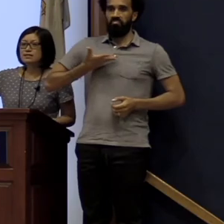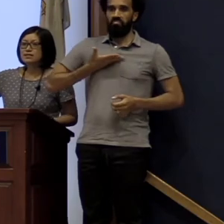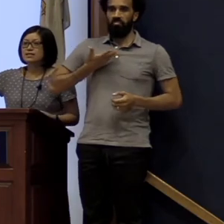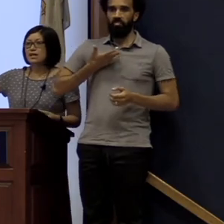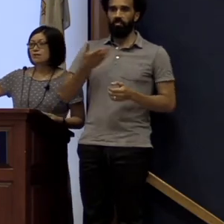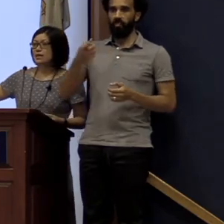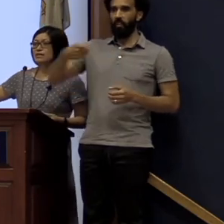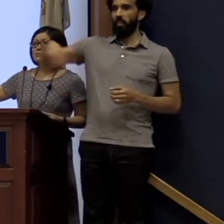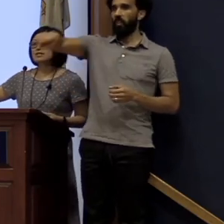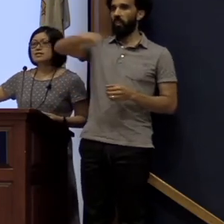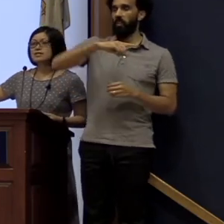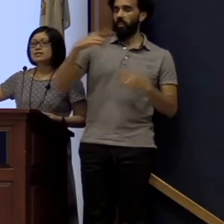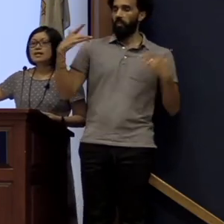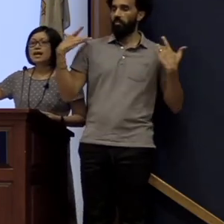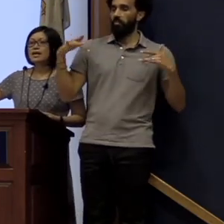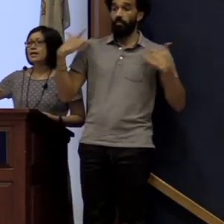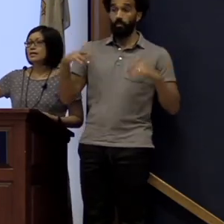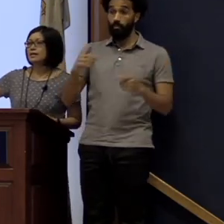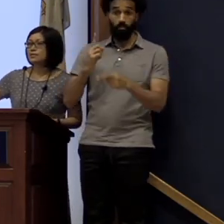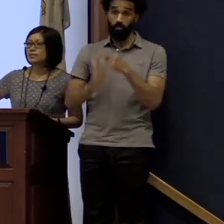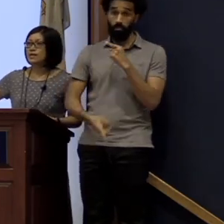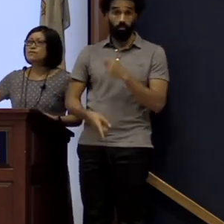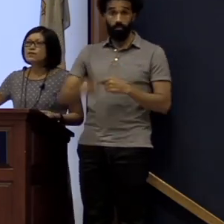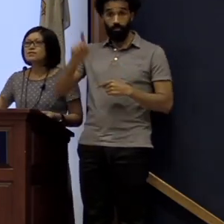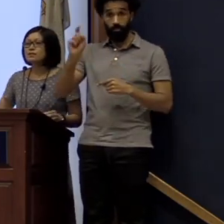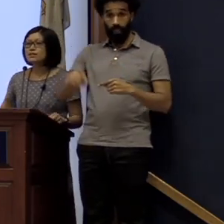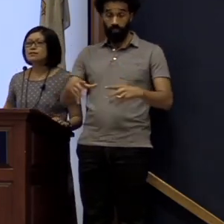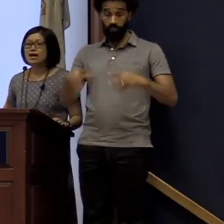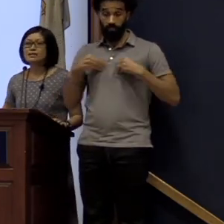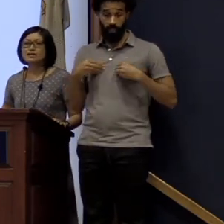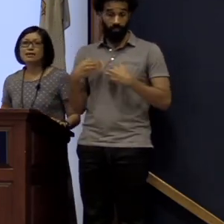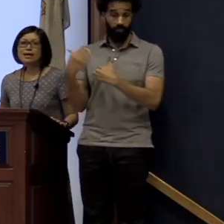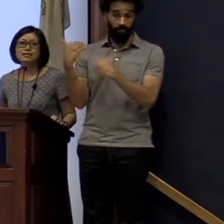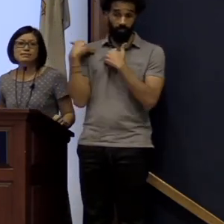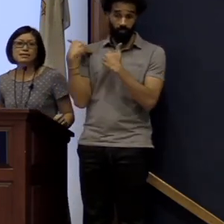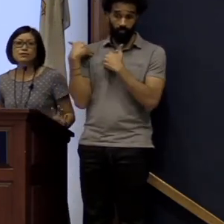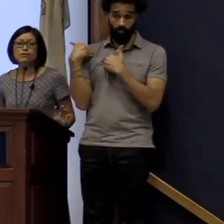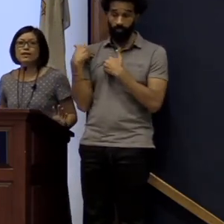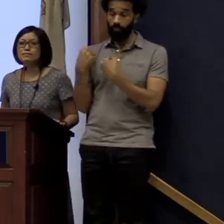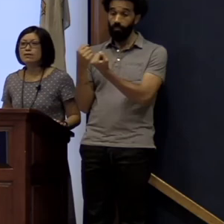Out of my expertise and I can't help you with that. If you have something to ask about atoms and covalent bonds